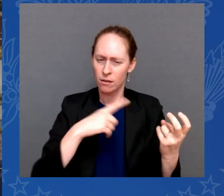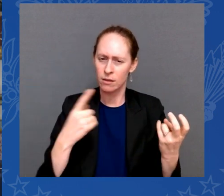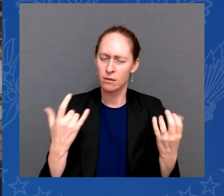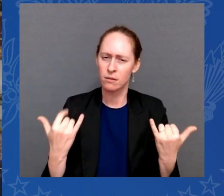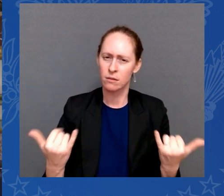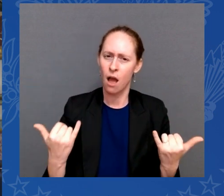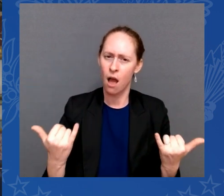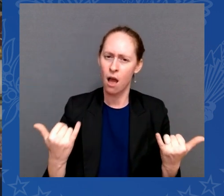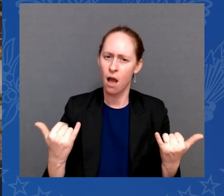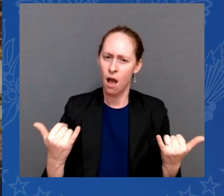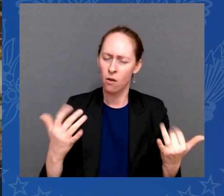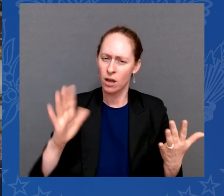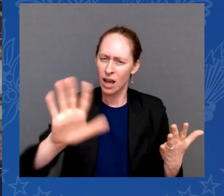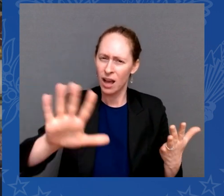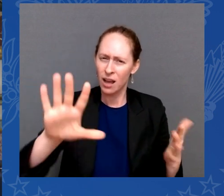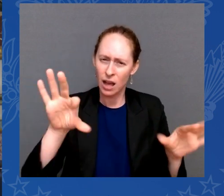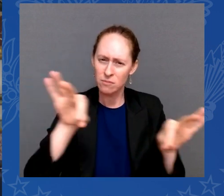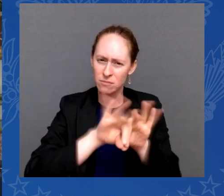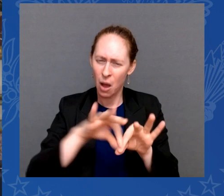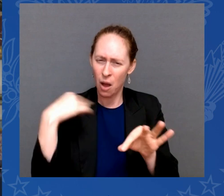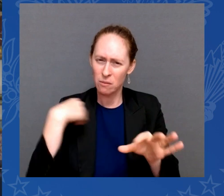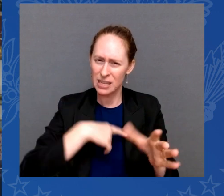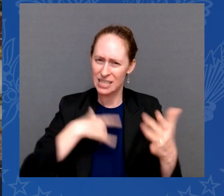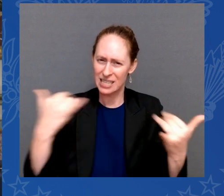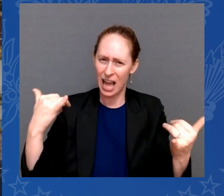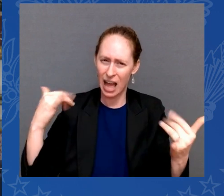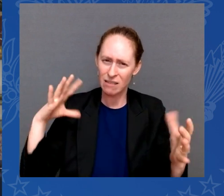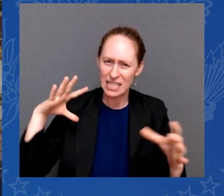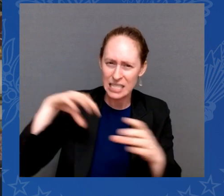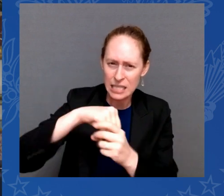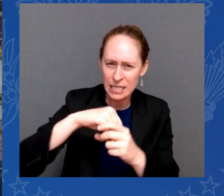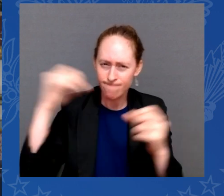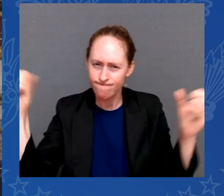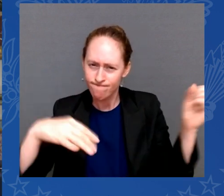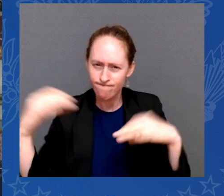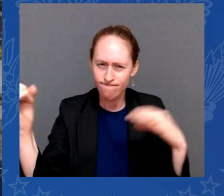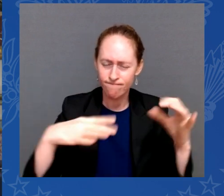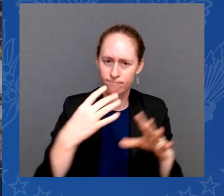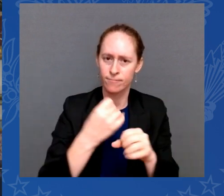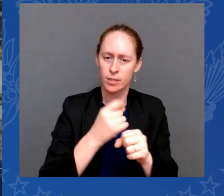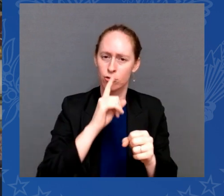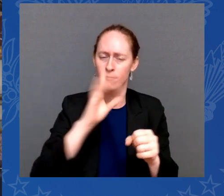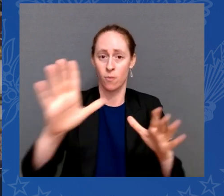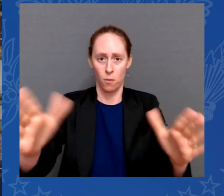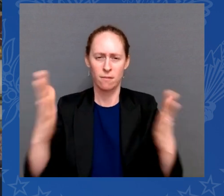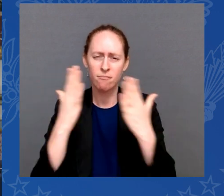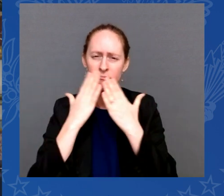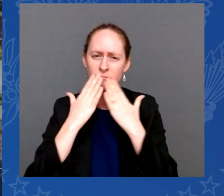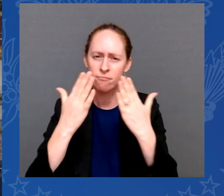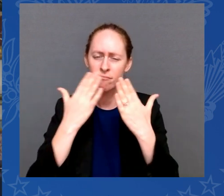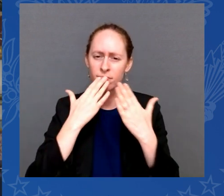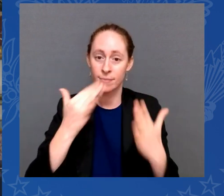And -- and I will now turn it over to our -- the head of our Gender Policy Council, Jen Klein.